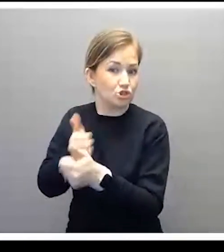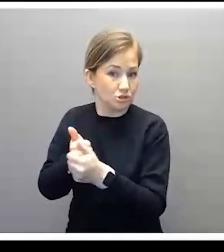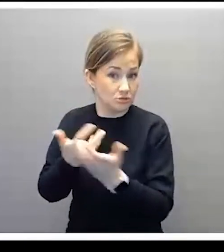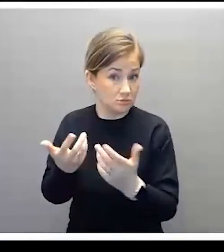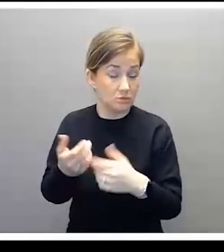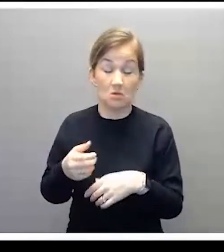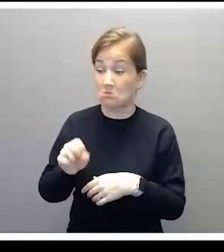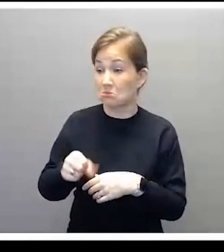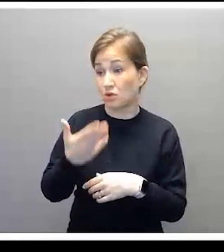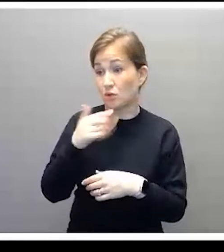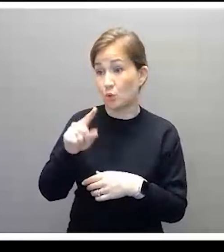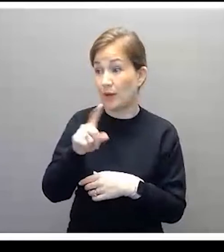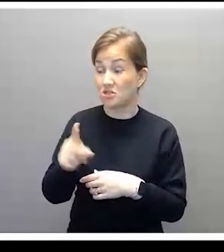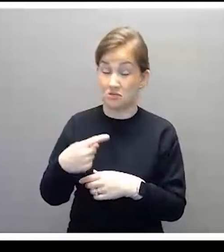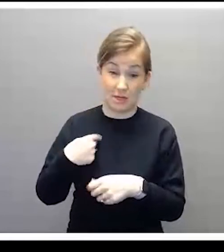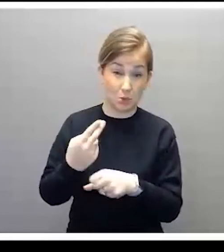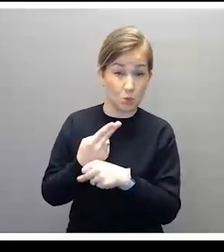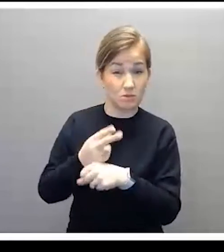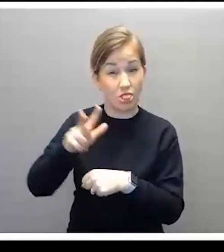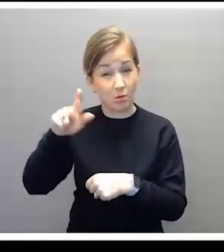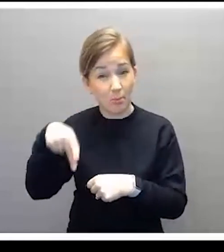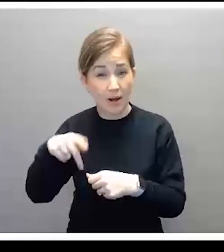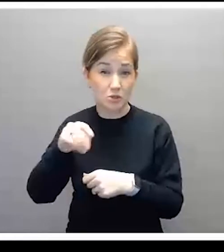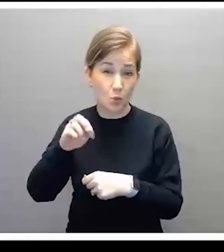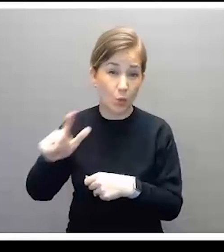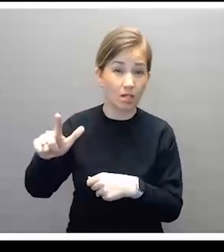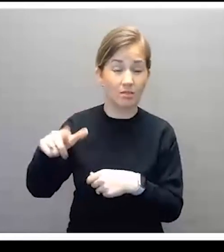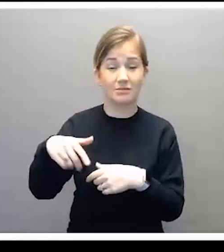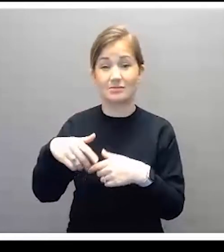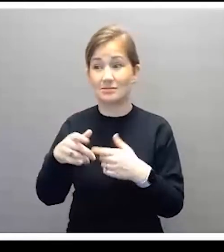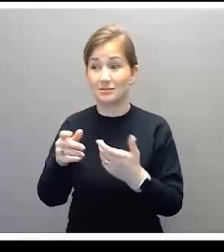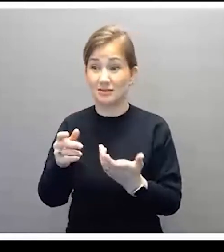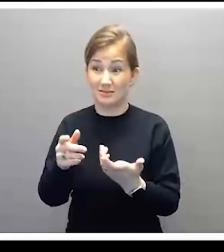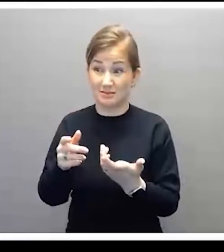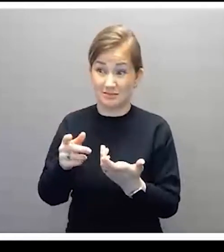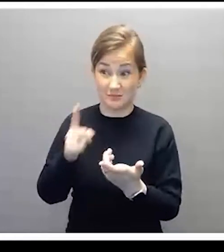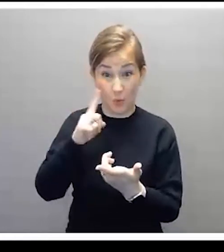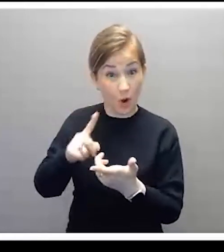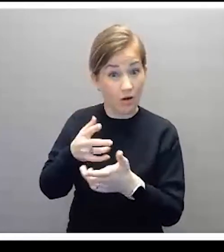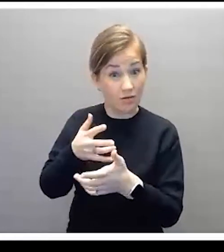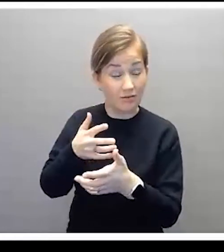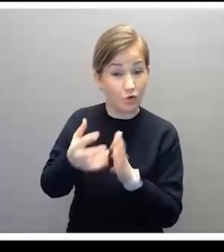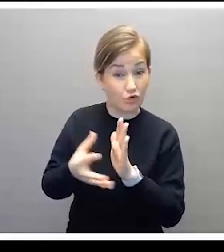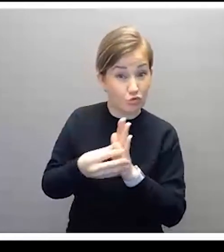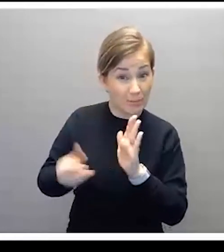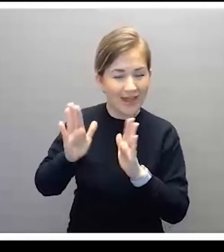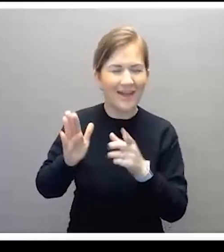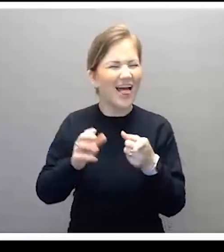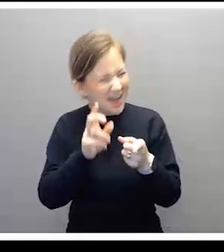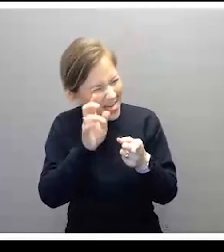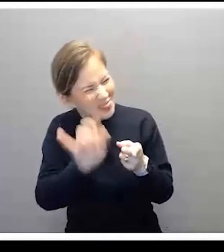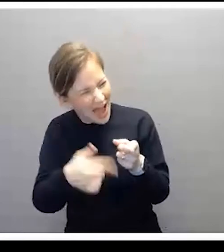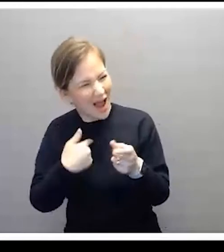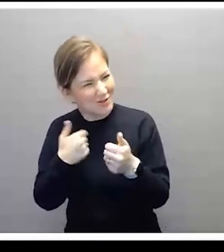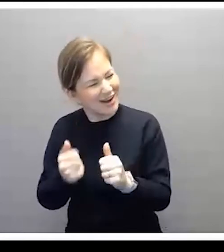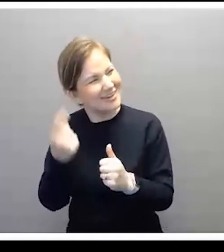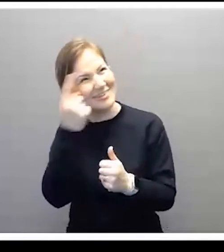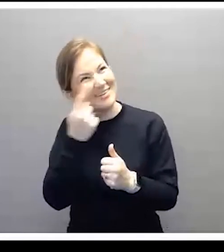like, do I use third-party tools like Open-source, like RSync to replicate. This was the question I was stuck at.